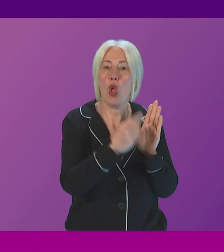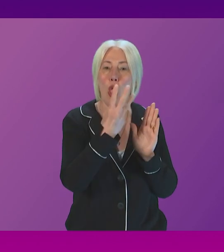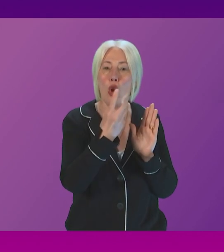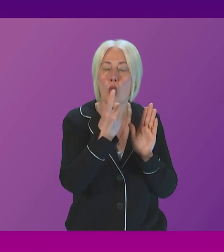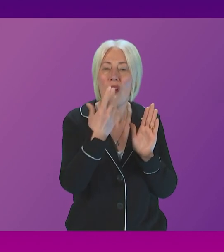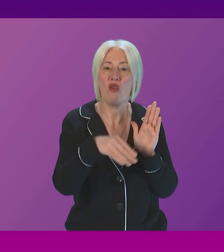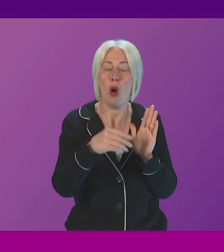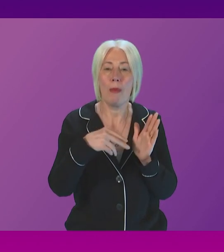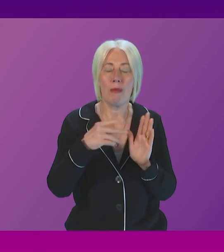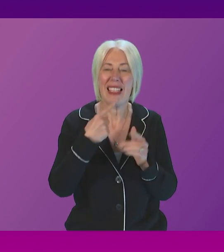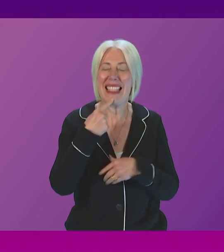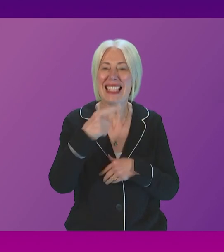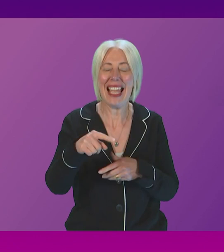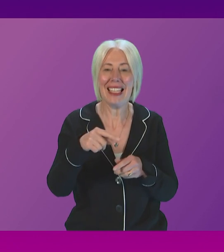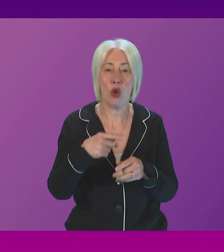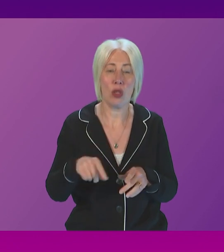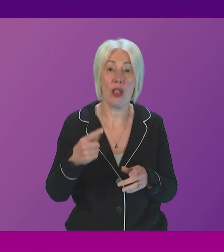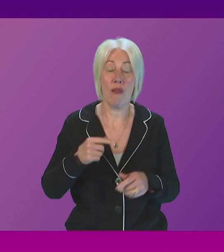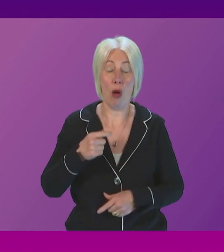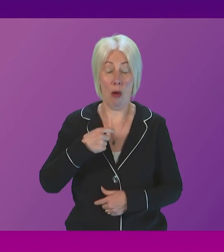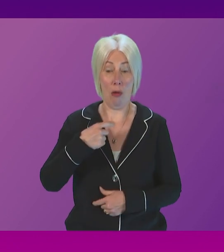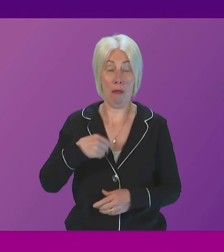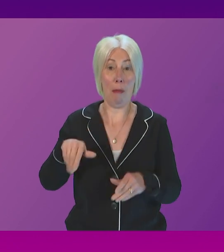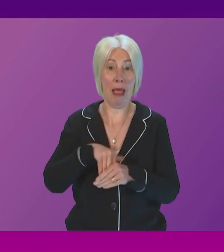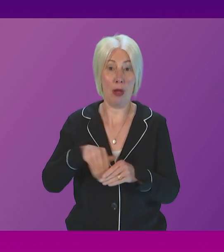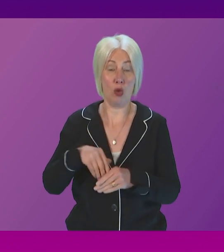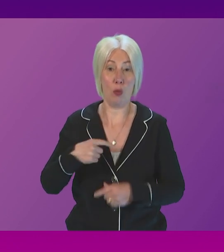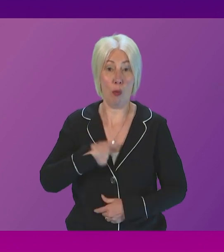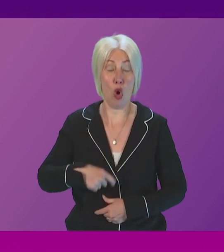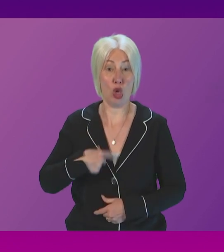it is permissible for members to make personal statements, conditional on your agreement and, of